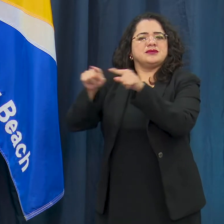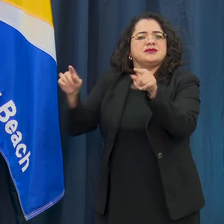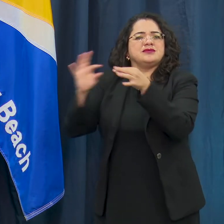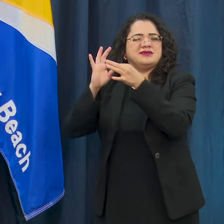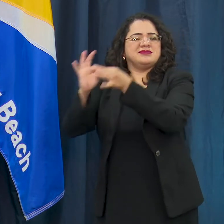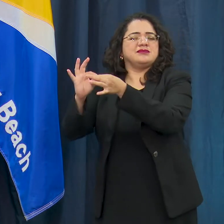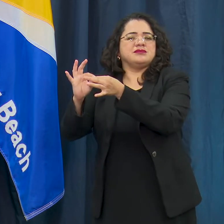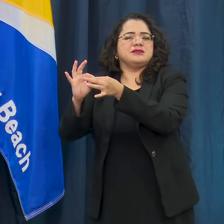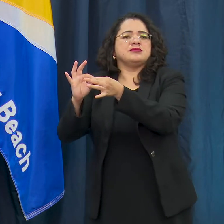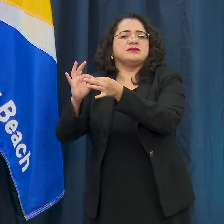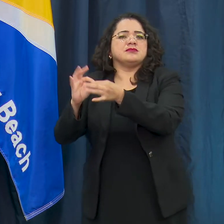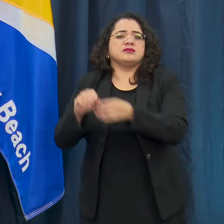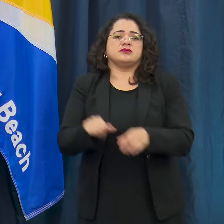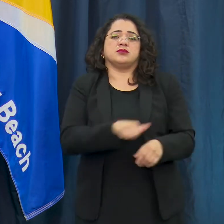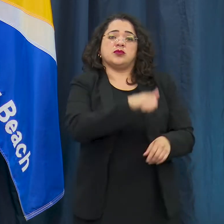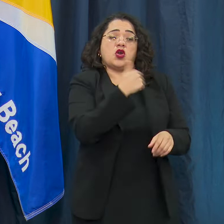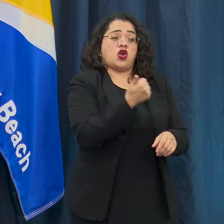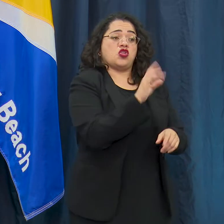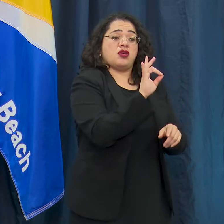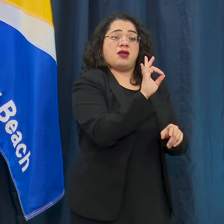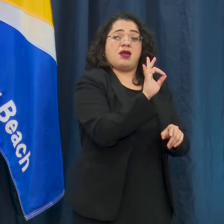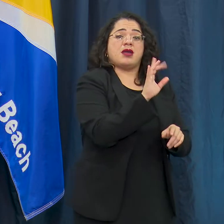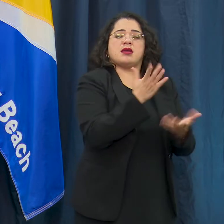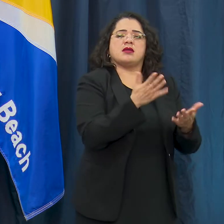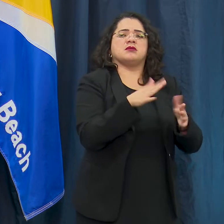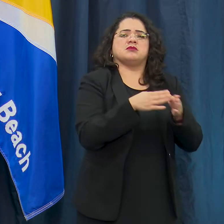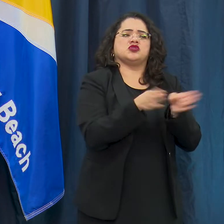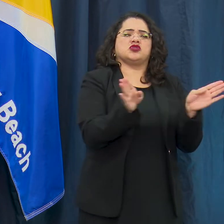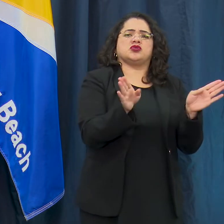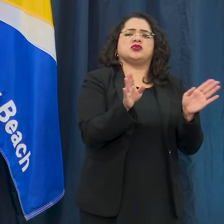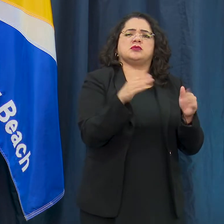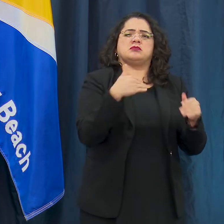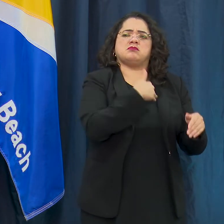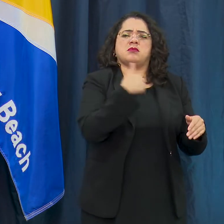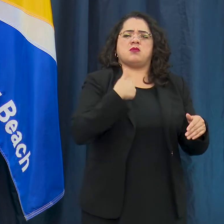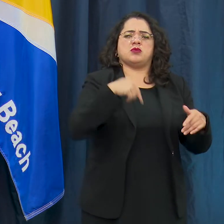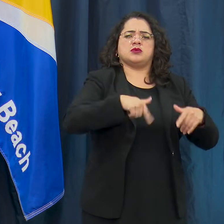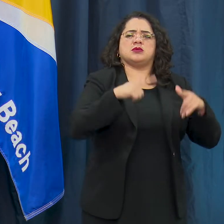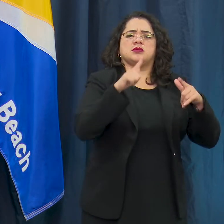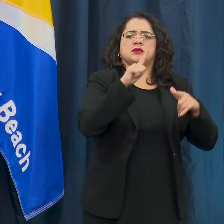other members of our community and so those 32 that have been within our